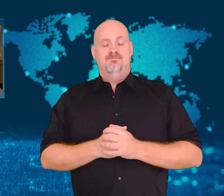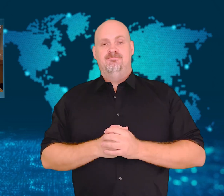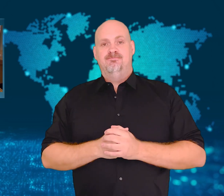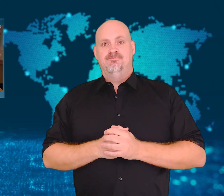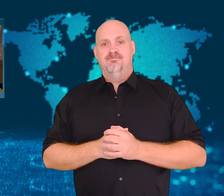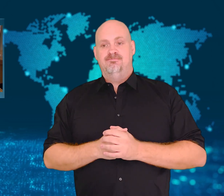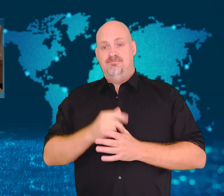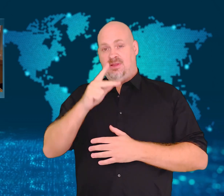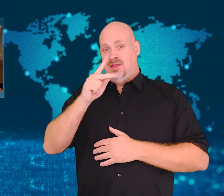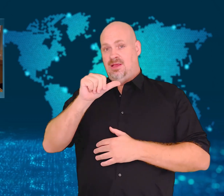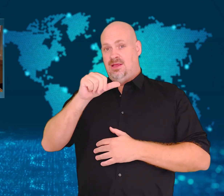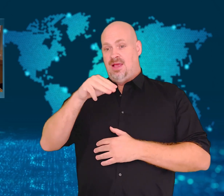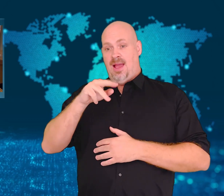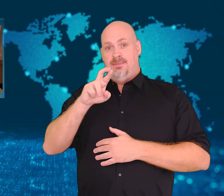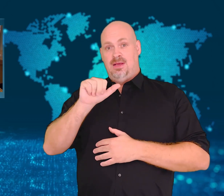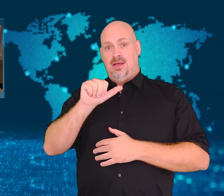and three years old.